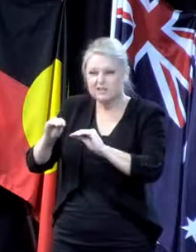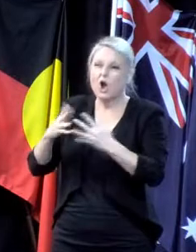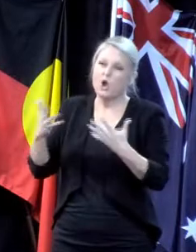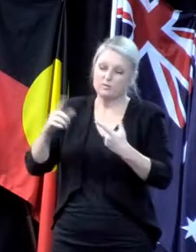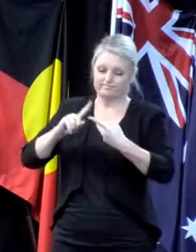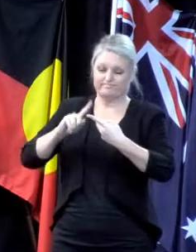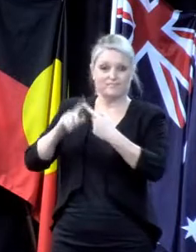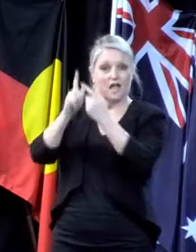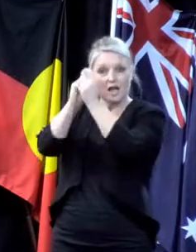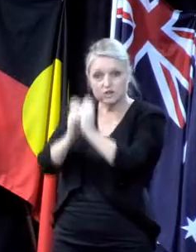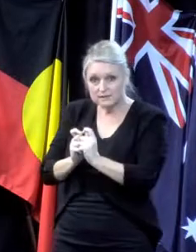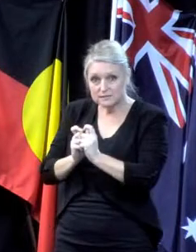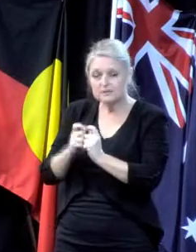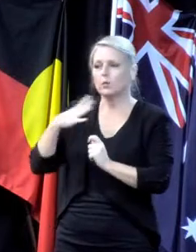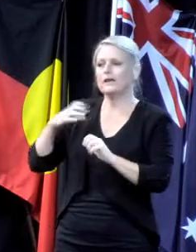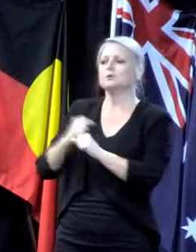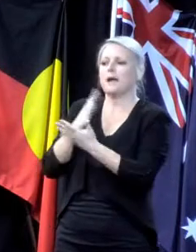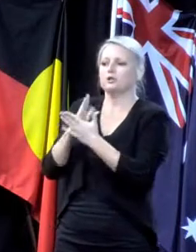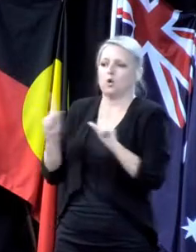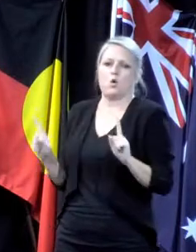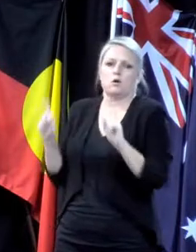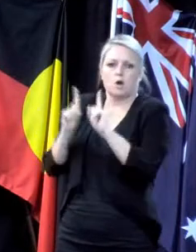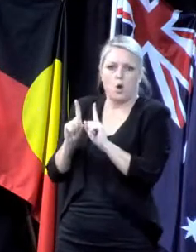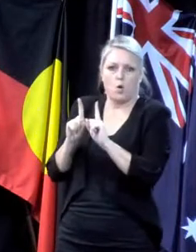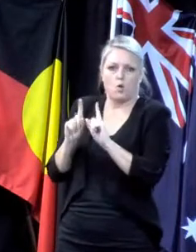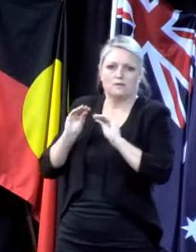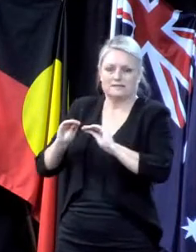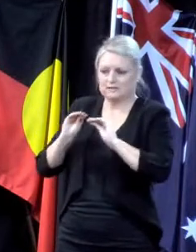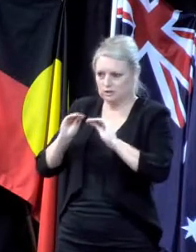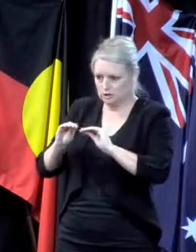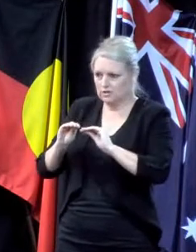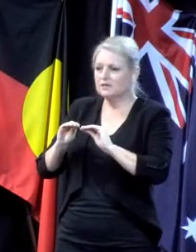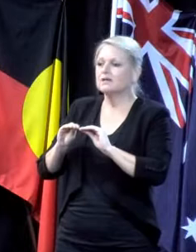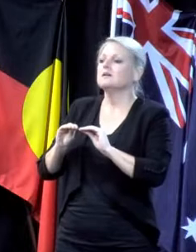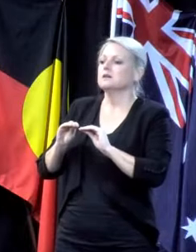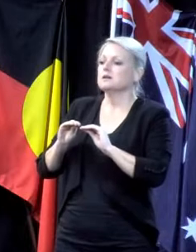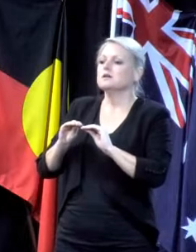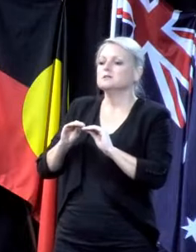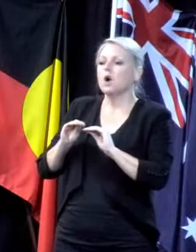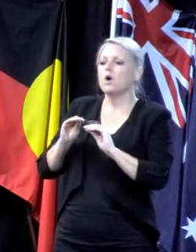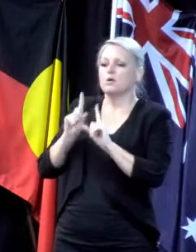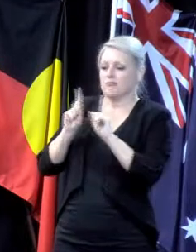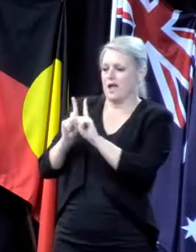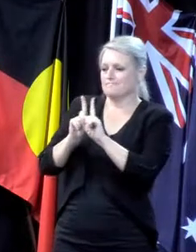to be in a class with two teachers so that they have the ability to be able to do that as a team.